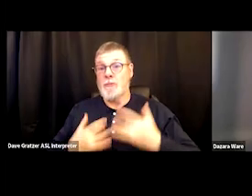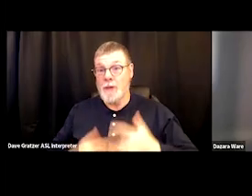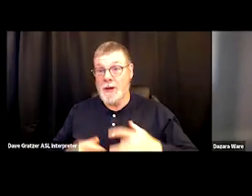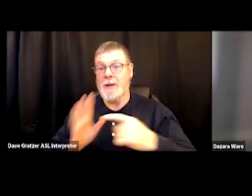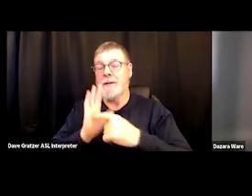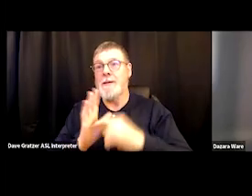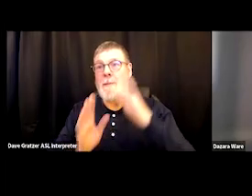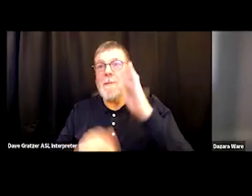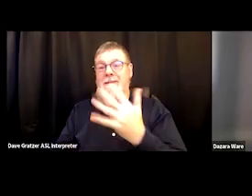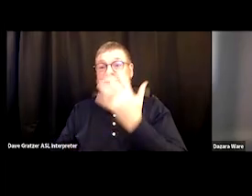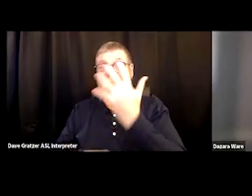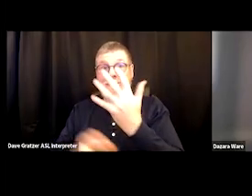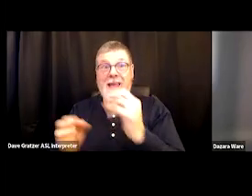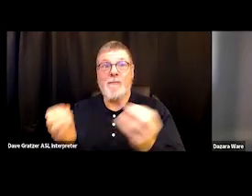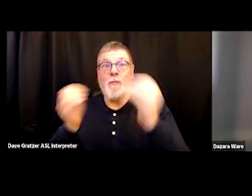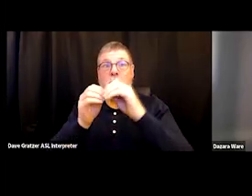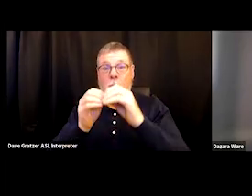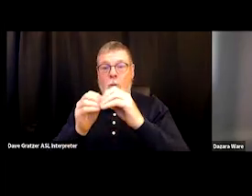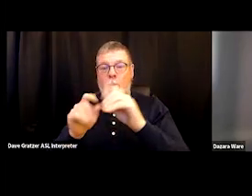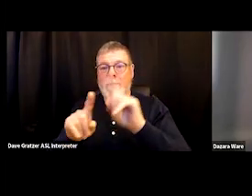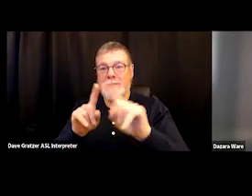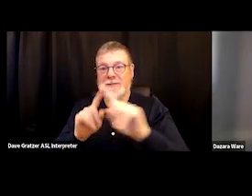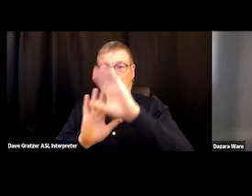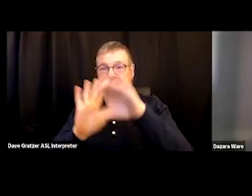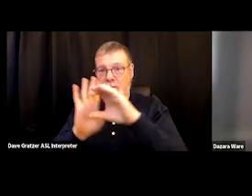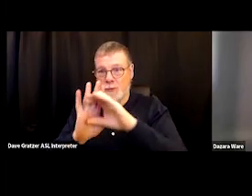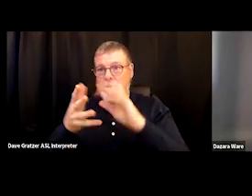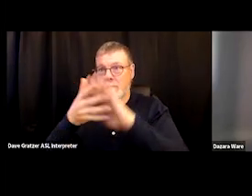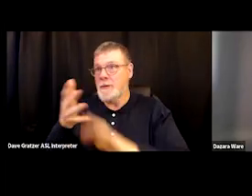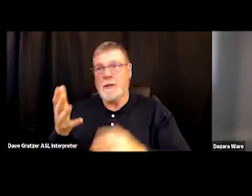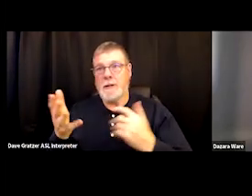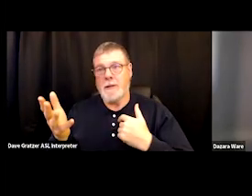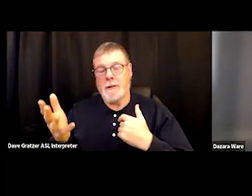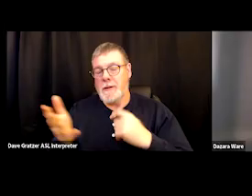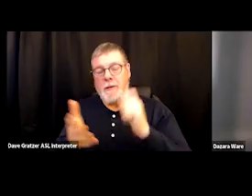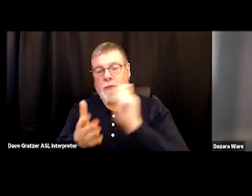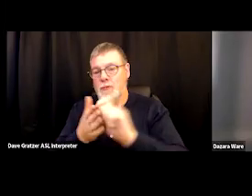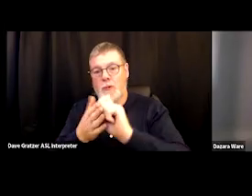by five or more of the following characteristics. So we can write about all of these things